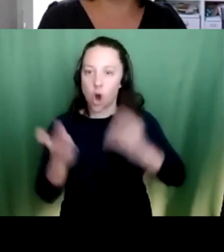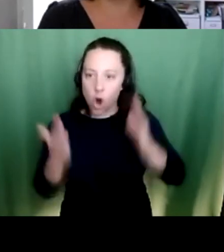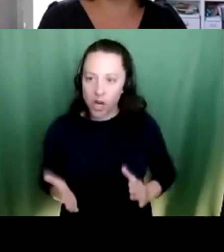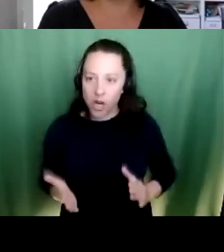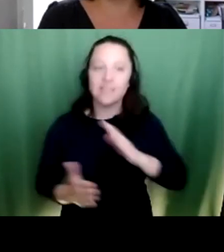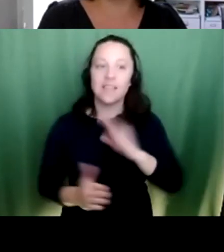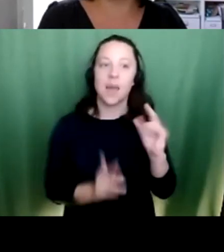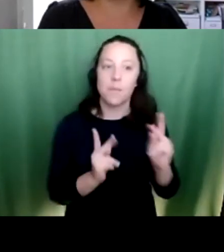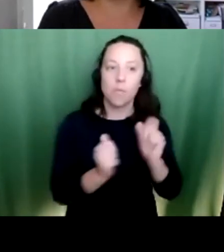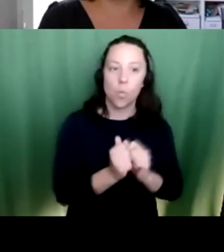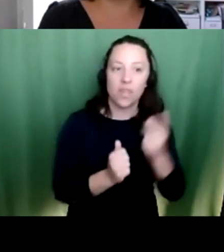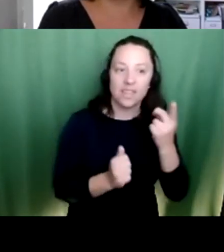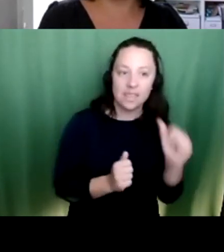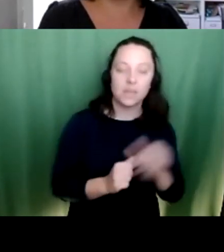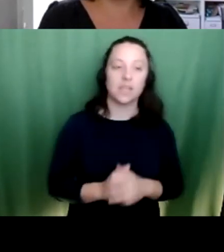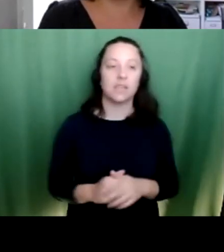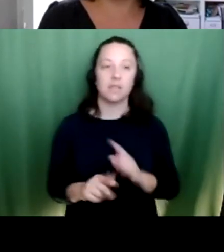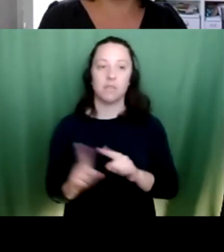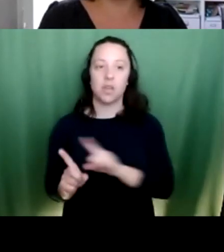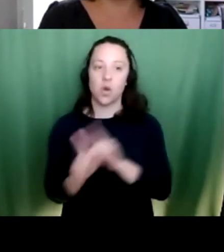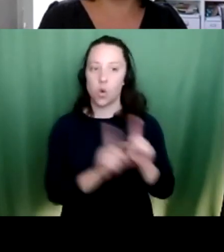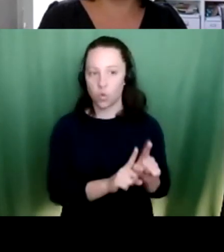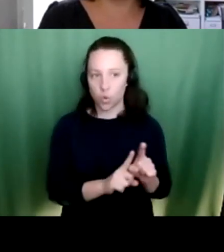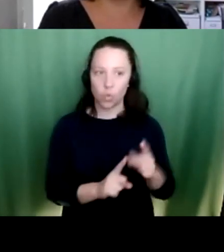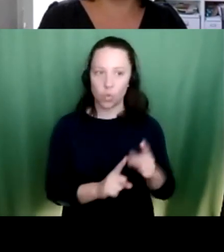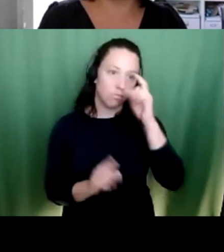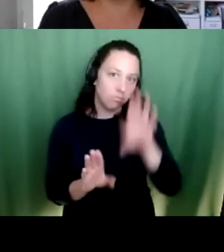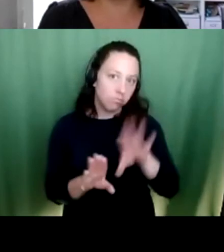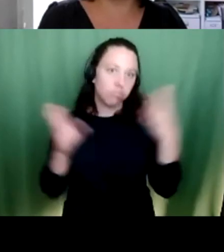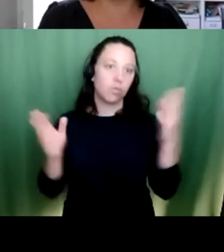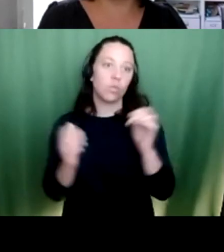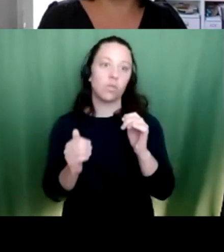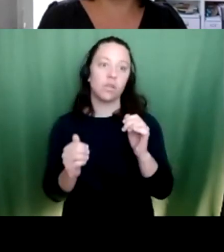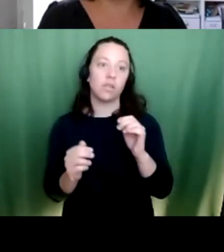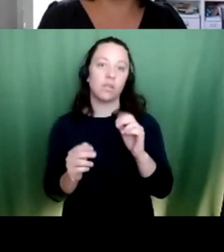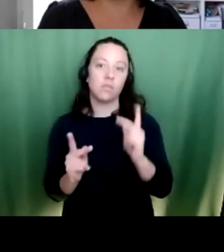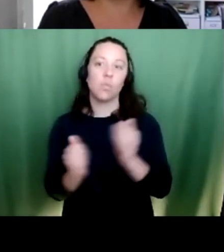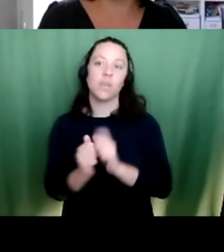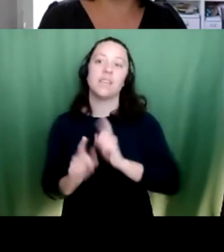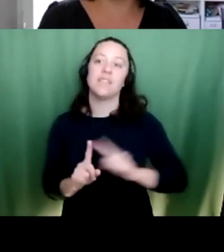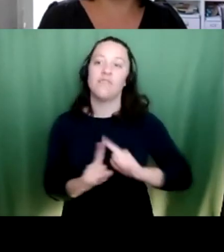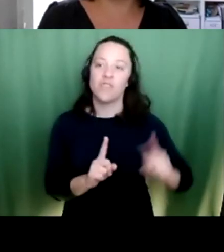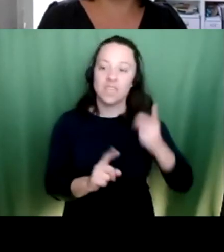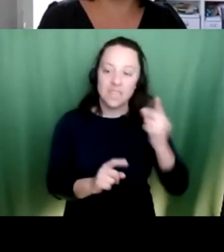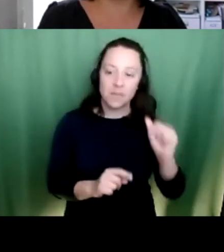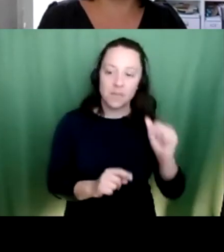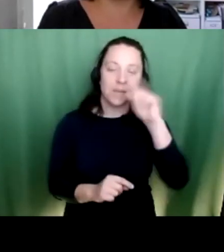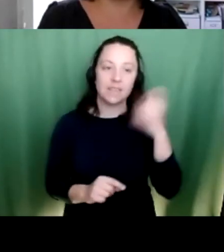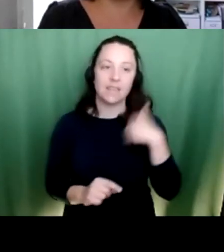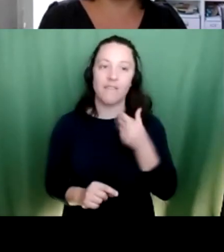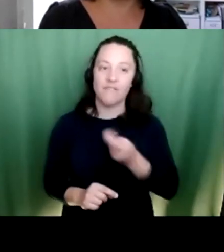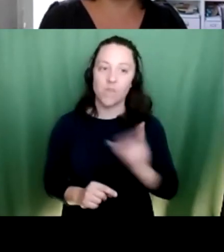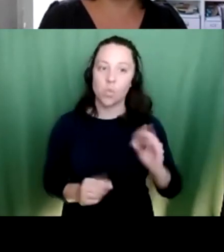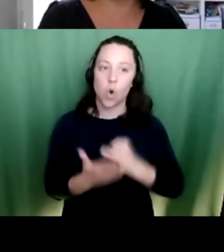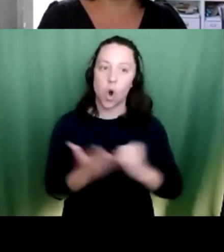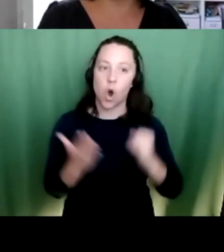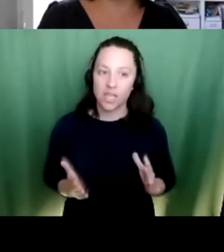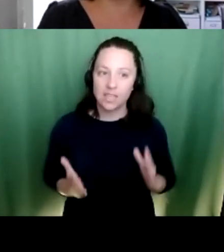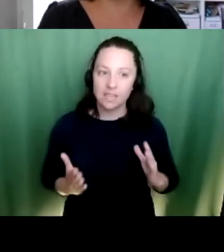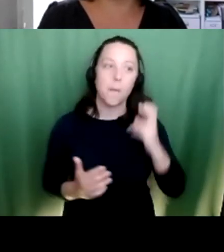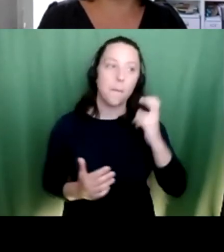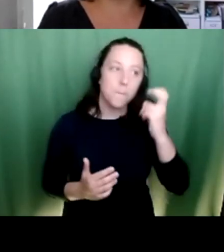also opened up minds of people, because there were a few artists who were blind/low vision,